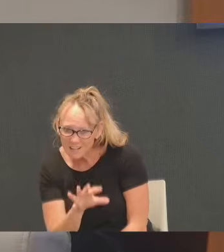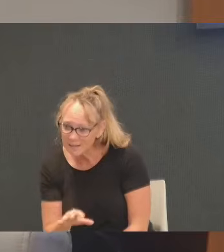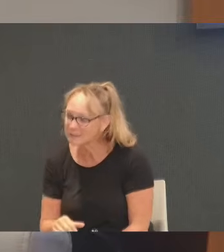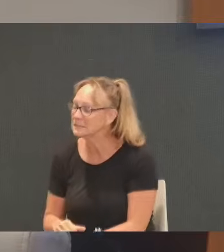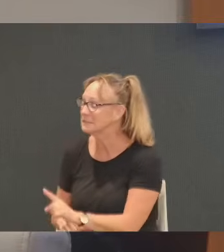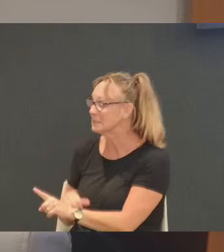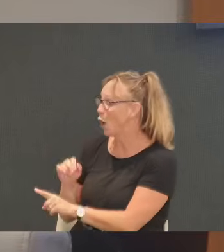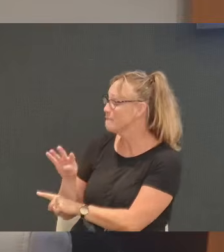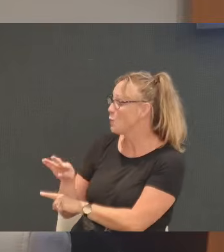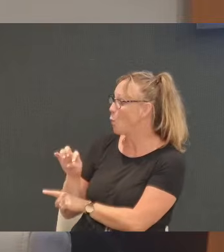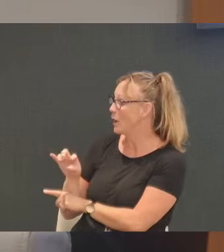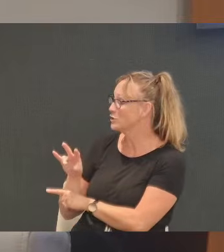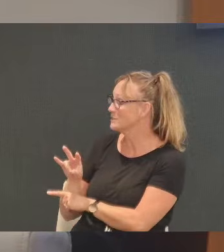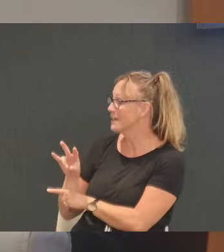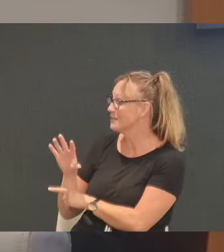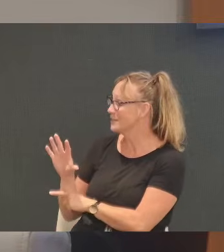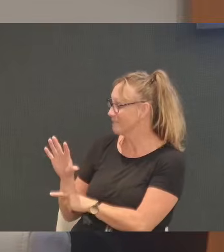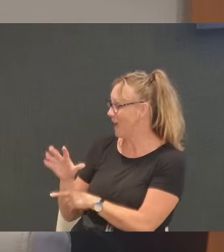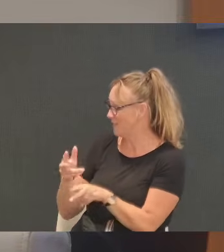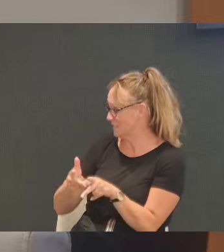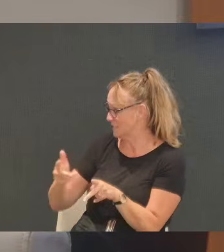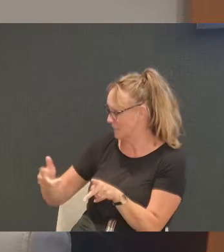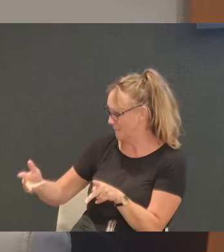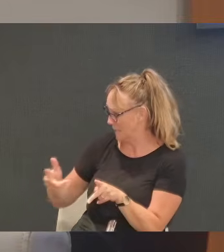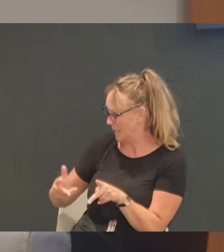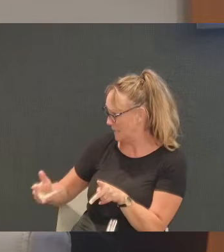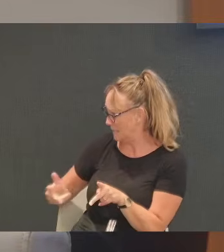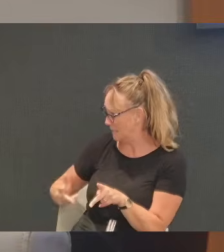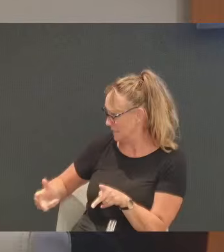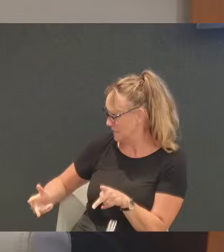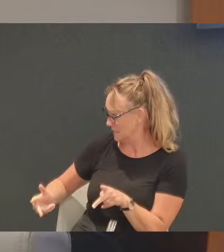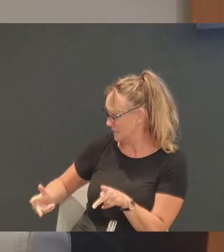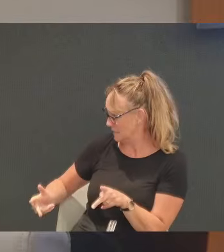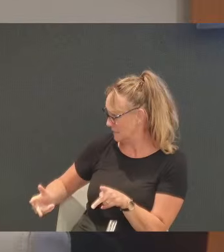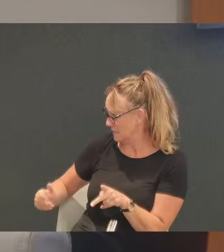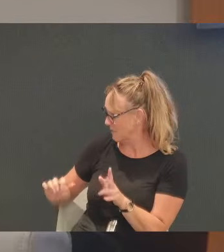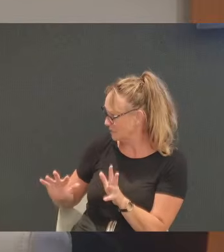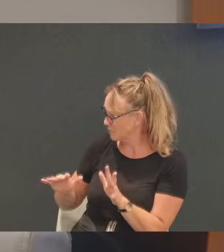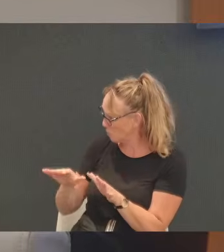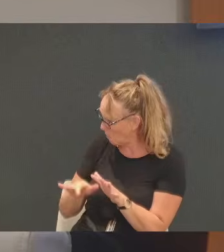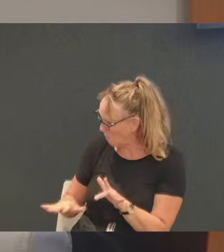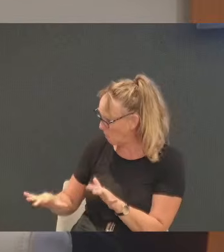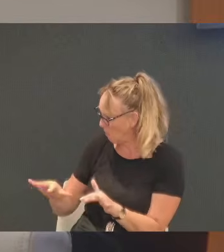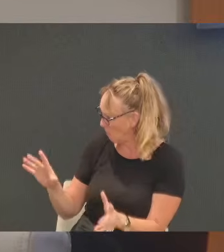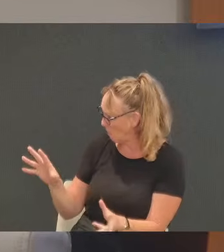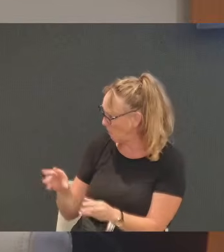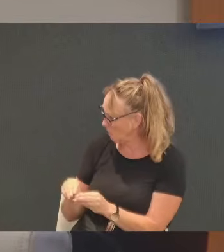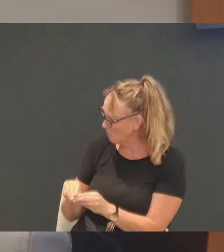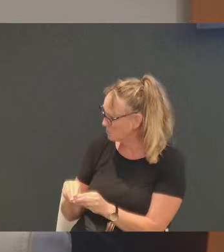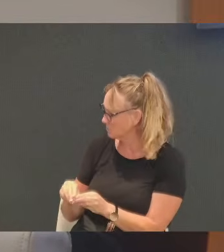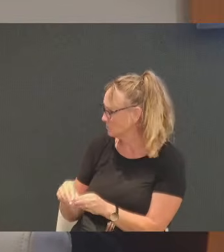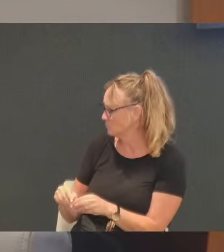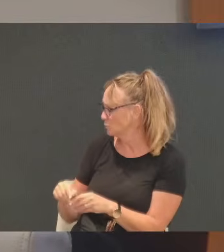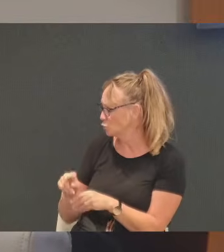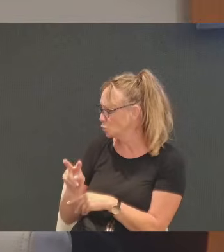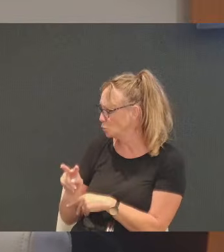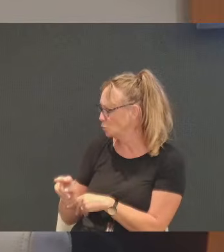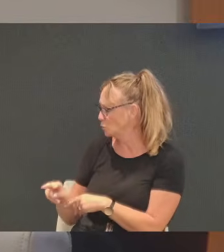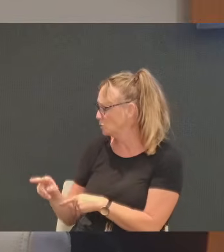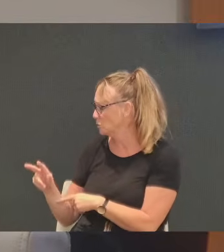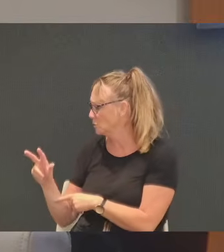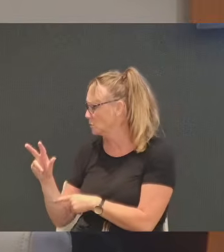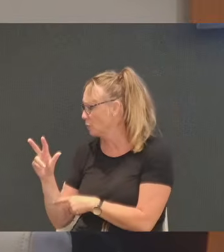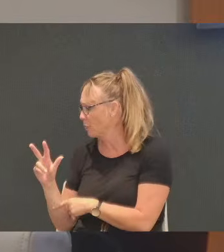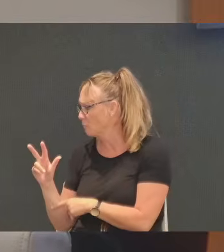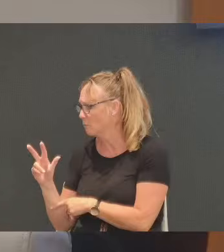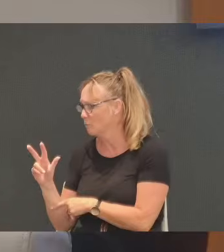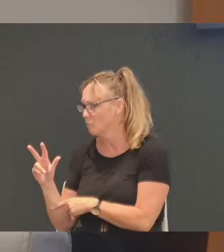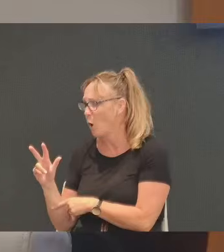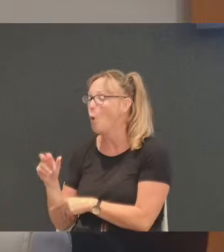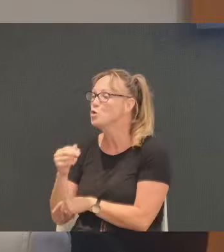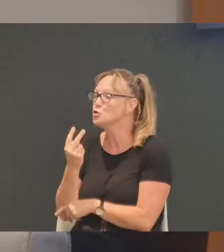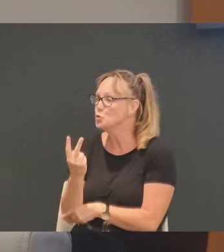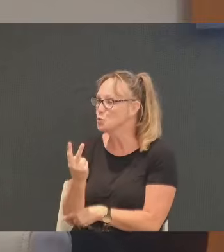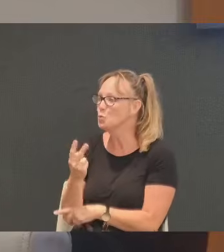spaces there. so there's u roughly two preseason games. There are eight eight home games, but then